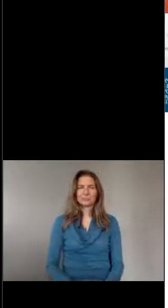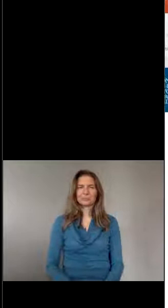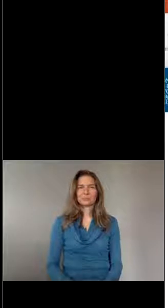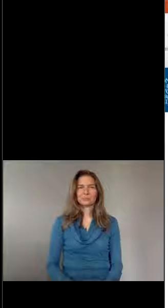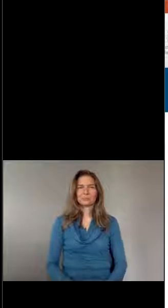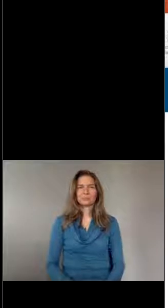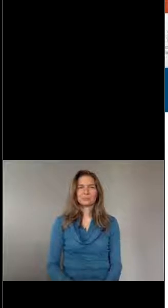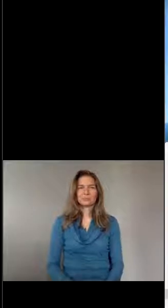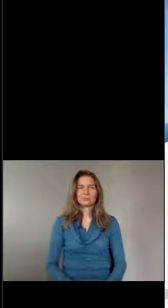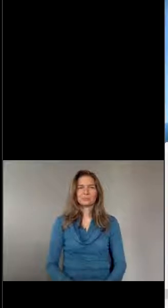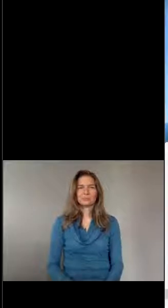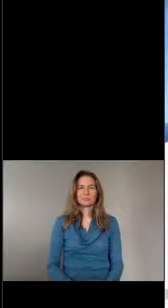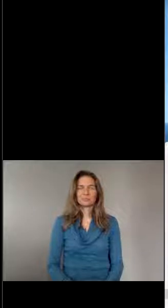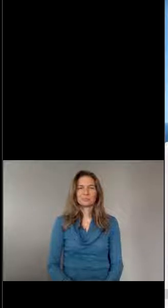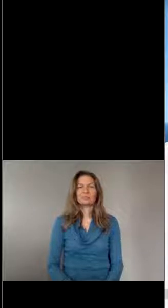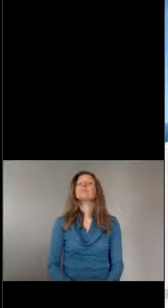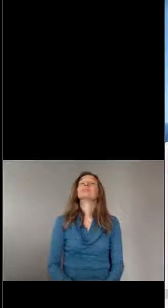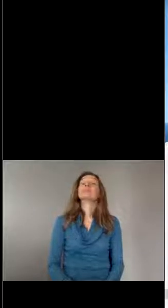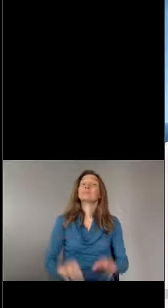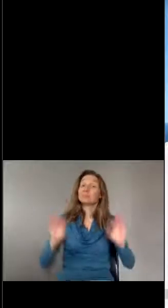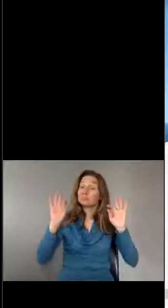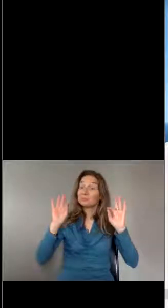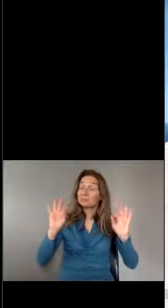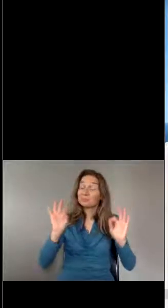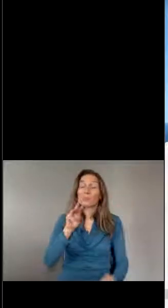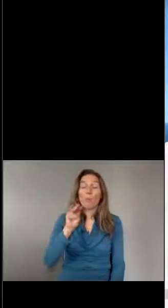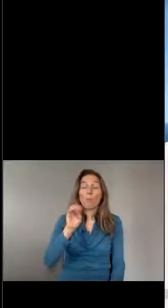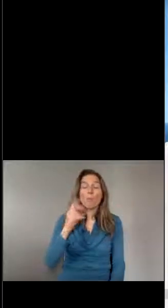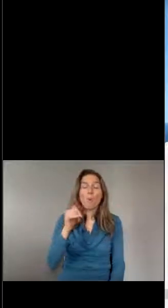Okay. Is it showing the PowerPoint?